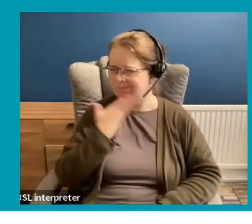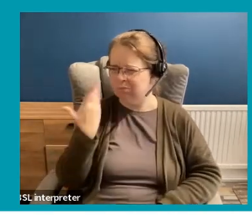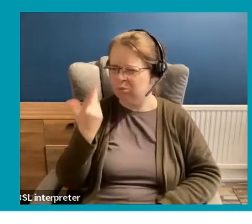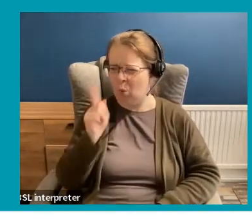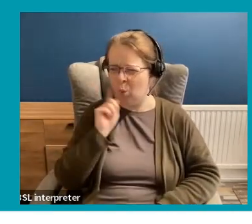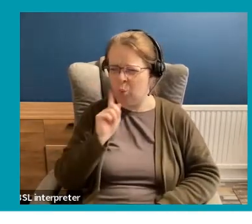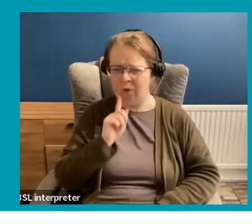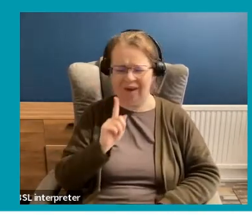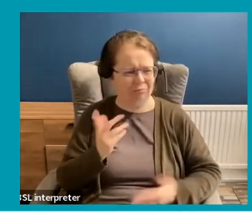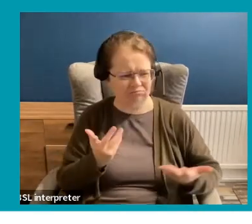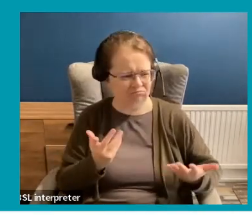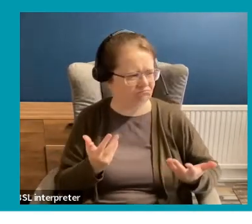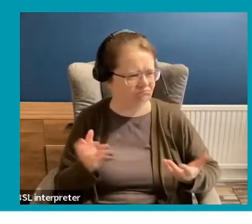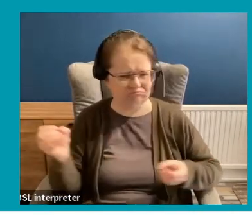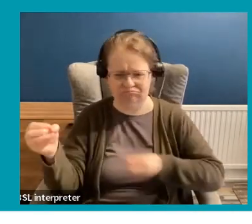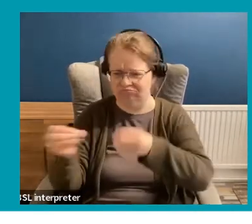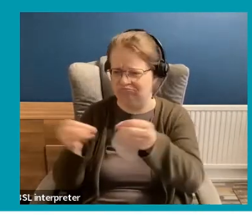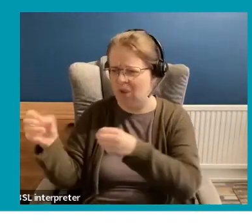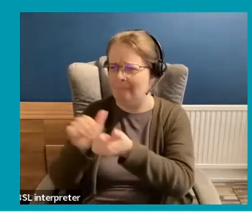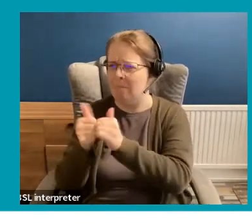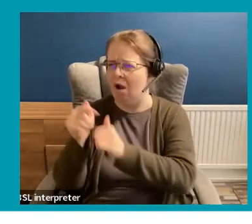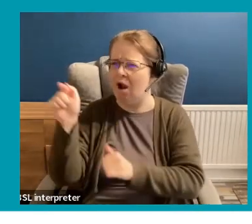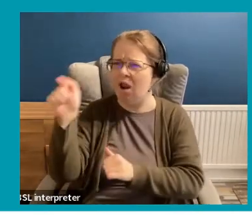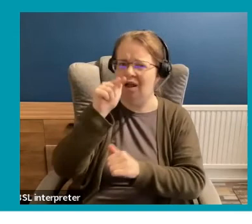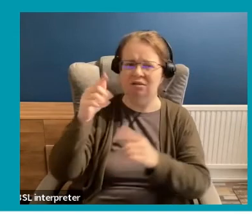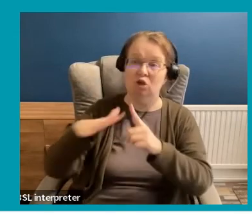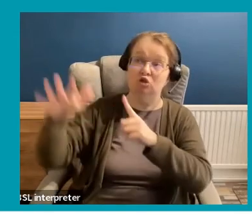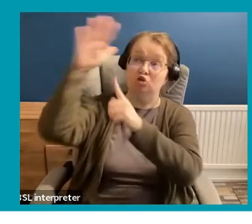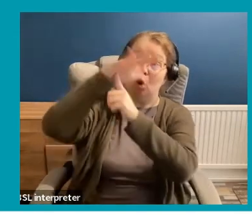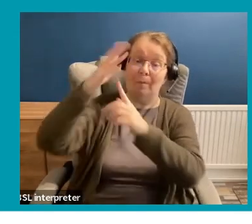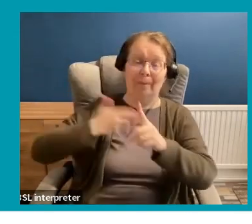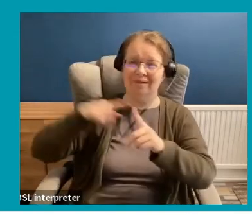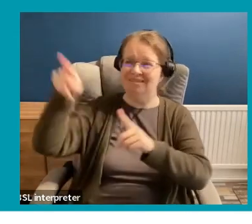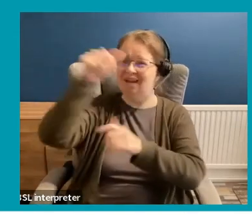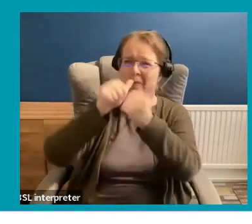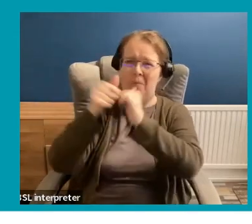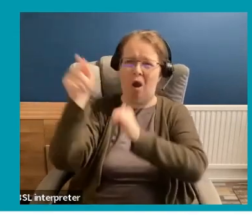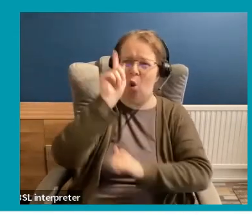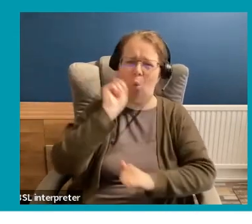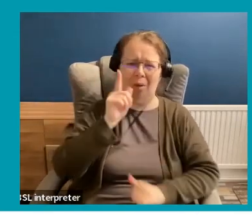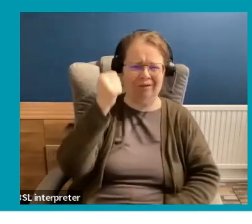operating as partners at the top of the business. When we did focus groups and things like that